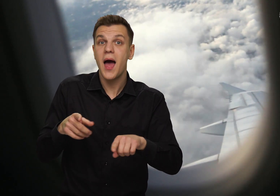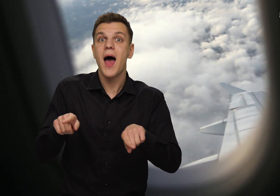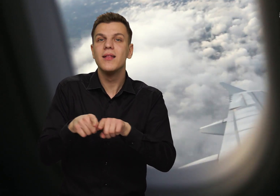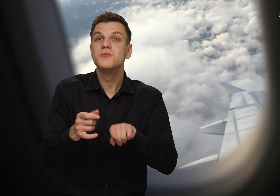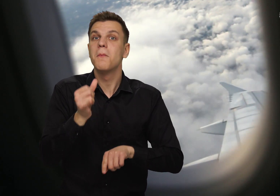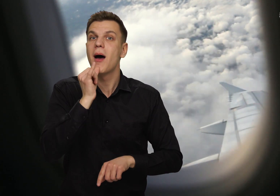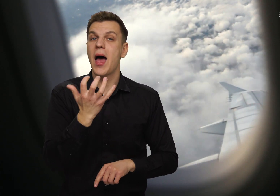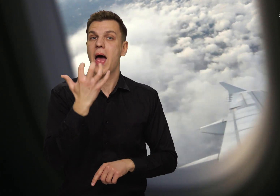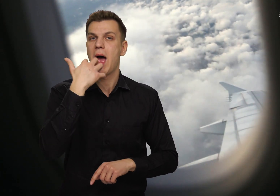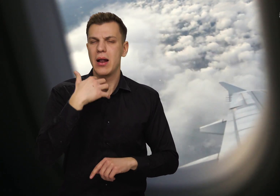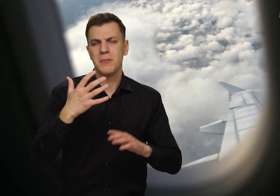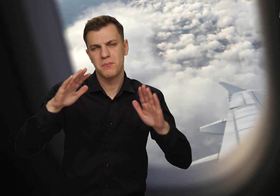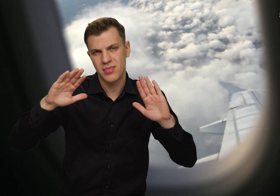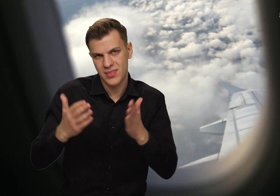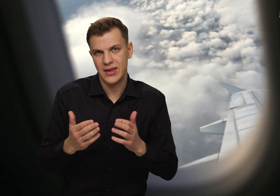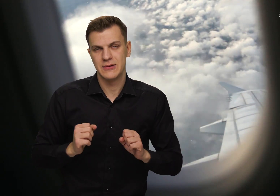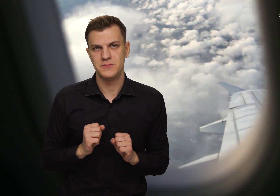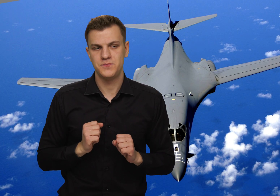and at the same time consume the least amount of fuel.